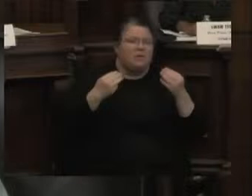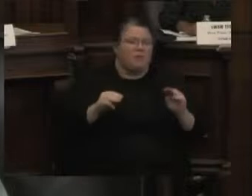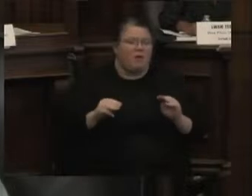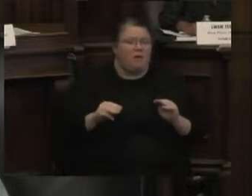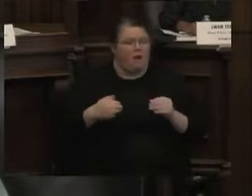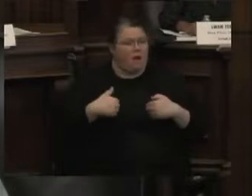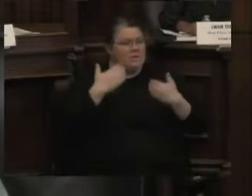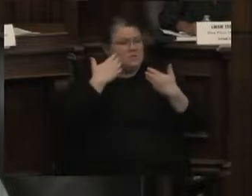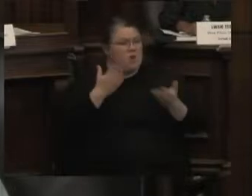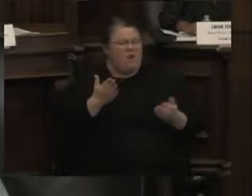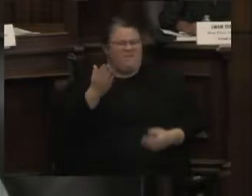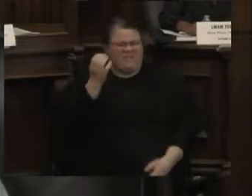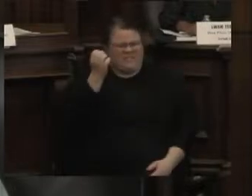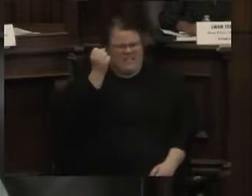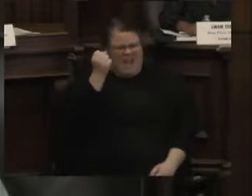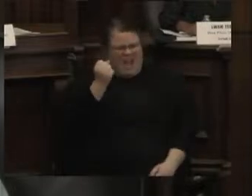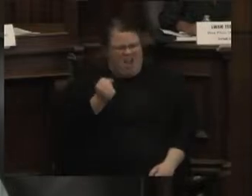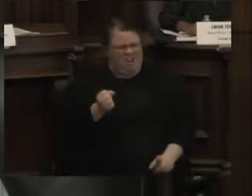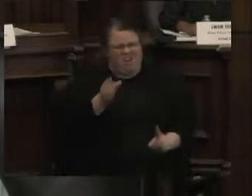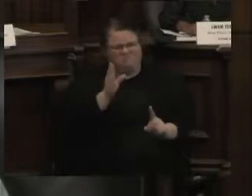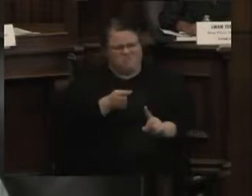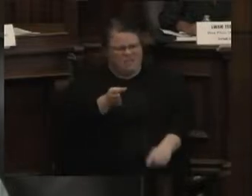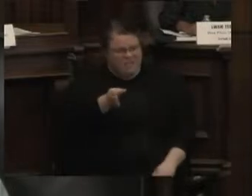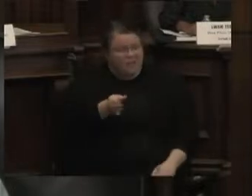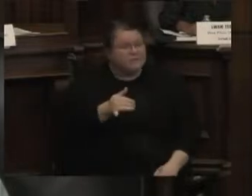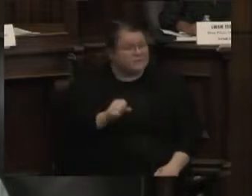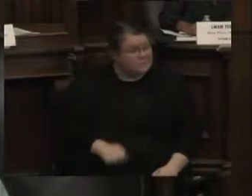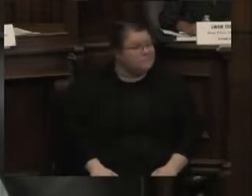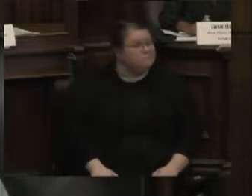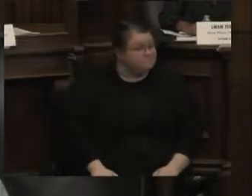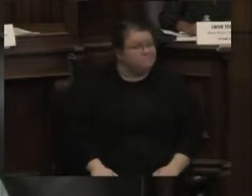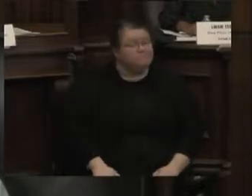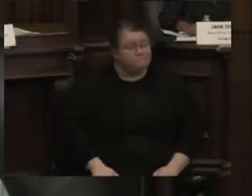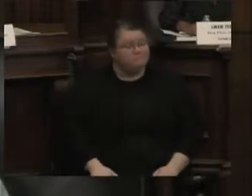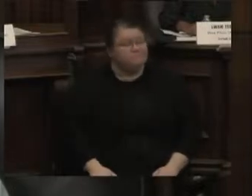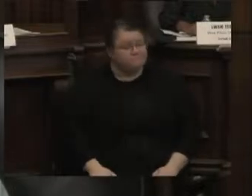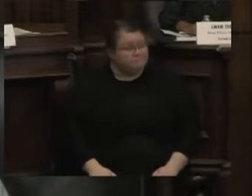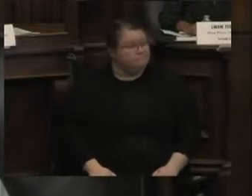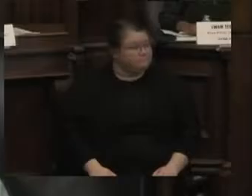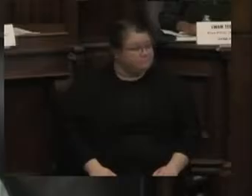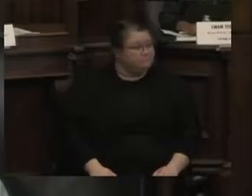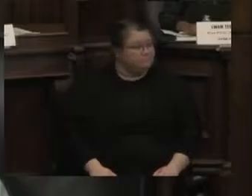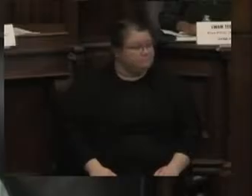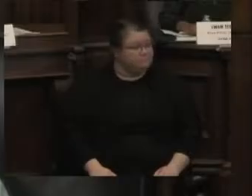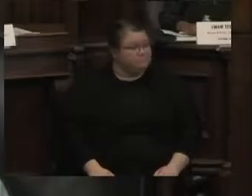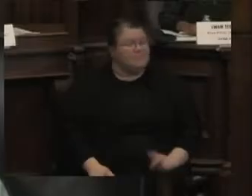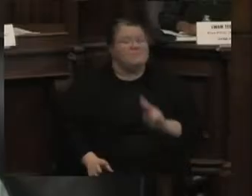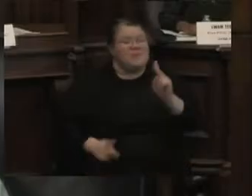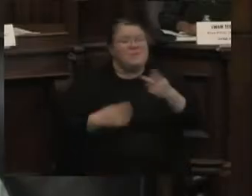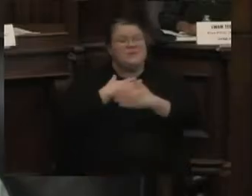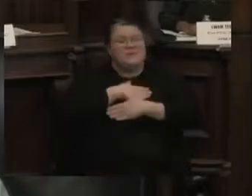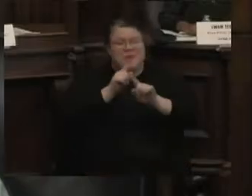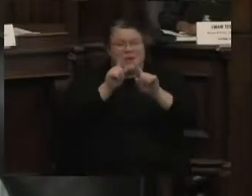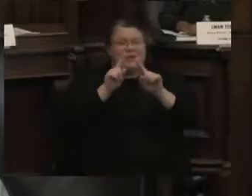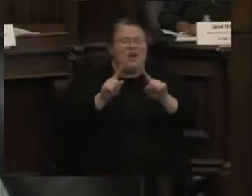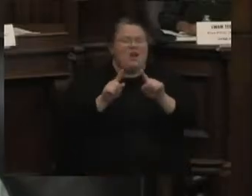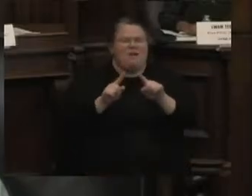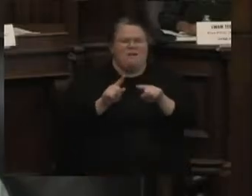every Saturday, they were at the public market. Okay. And